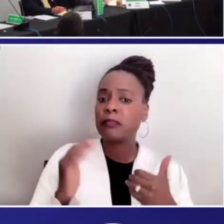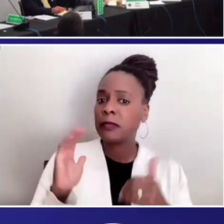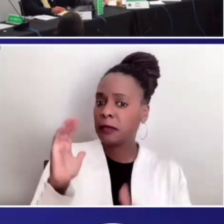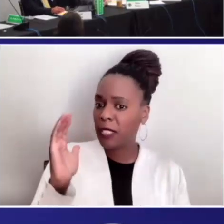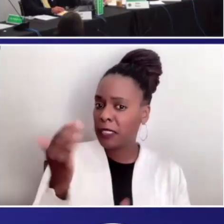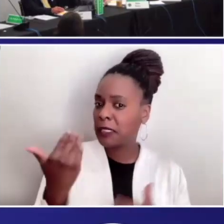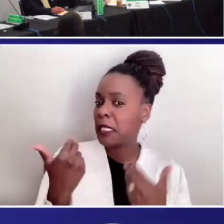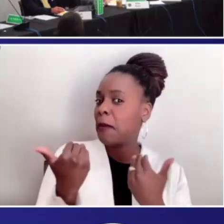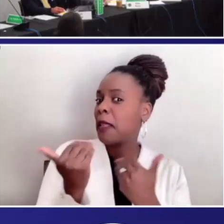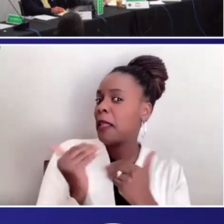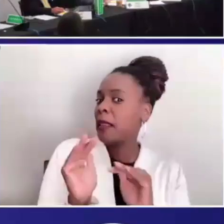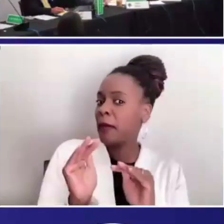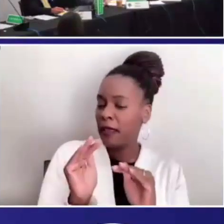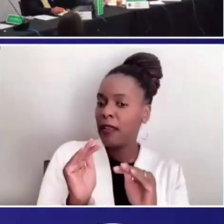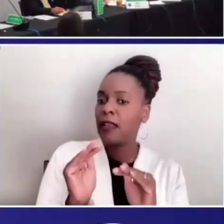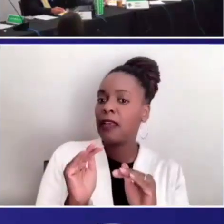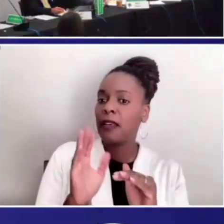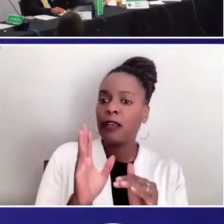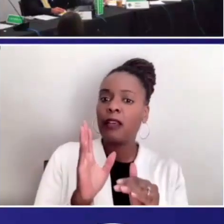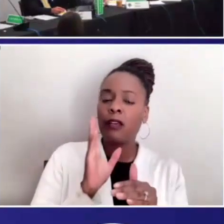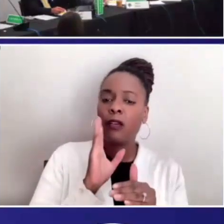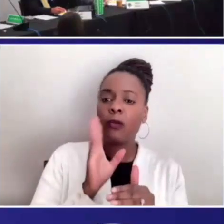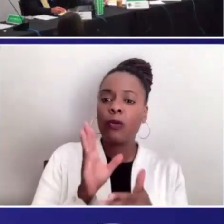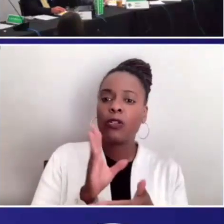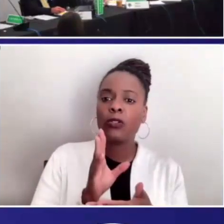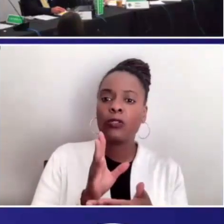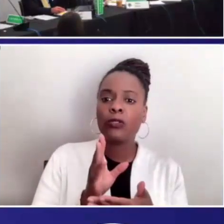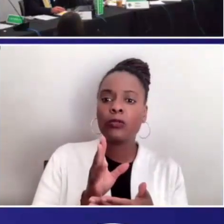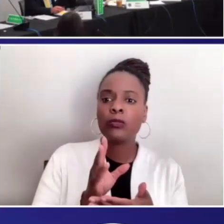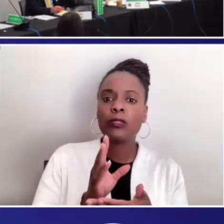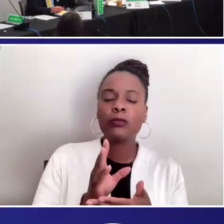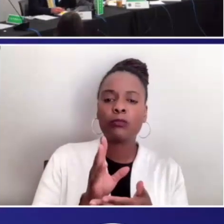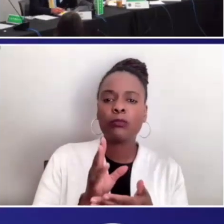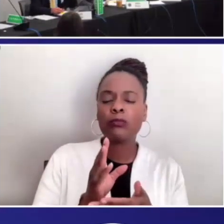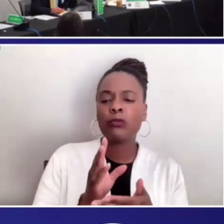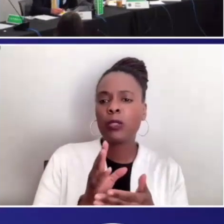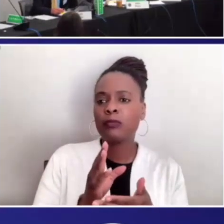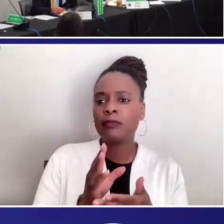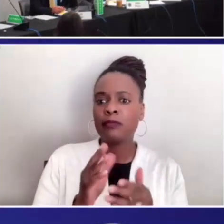And it's going to stop, you know, from opening up the floodgates. My concern here is that now you're actually